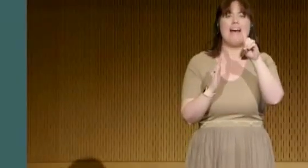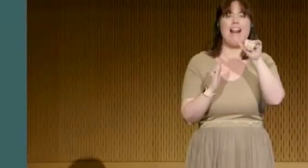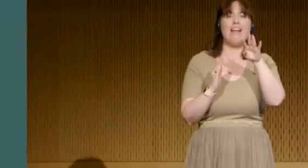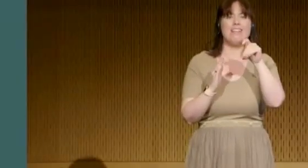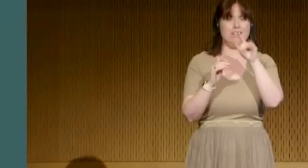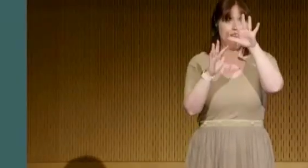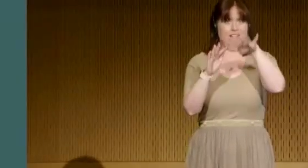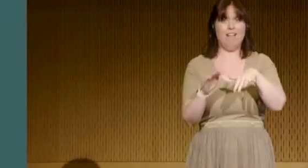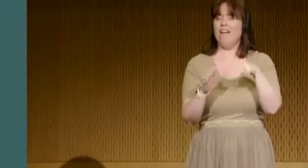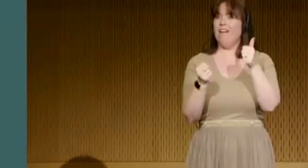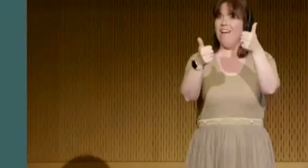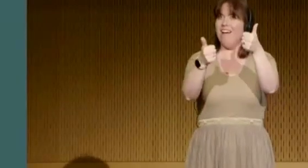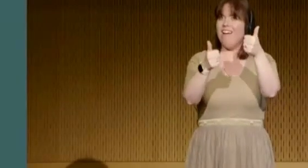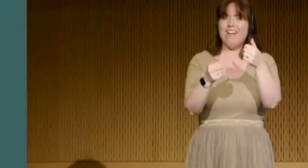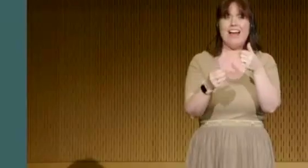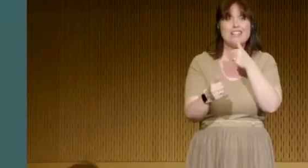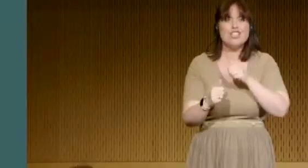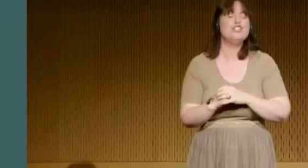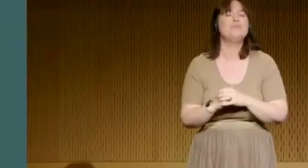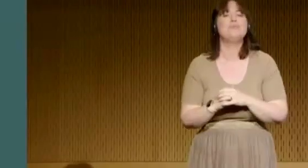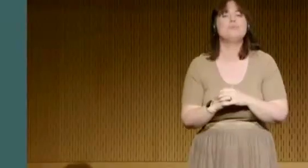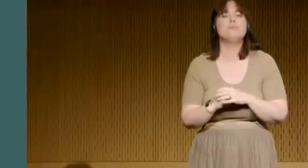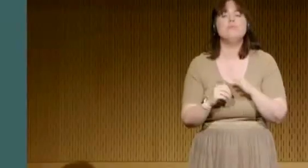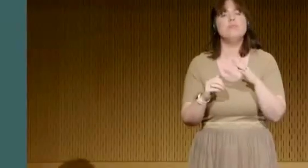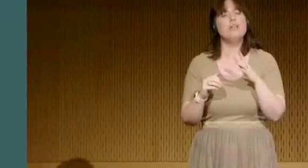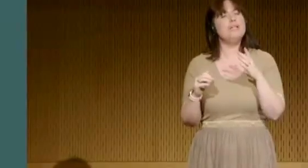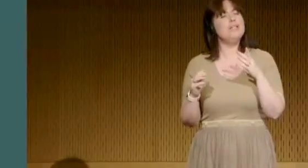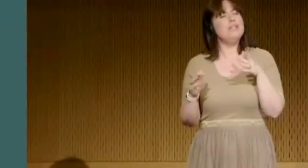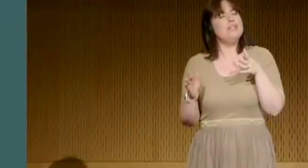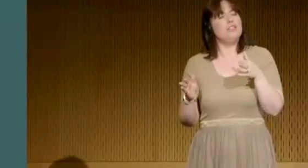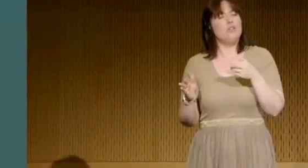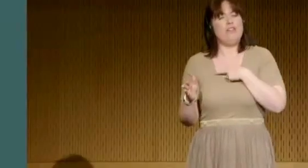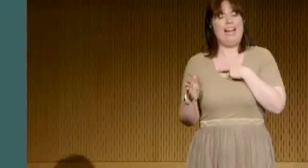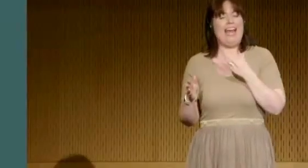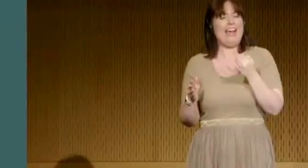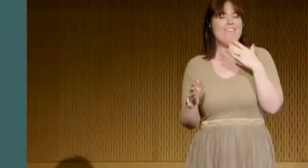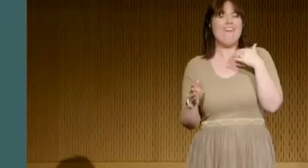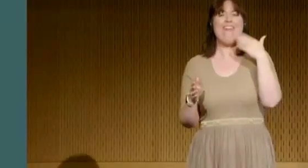it's more, I suppose, engaging students that idea of if they're familiar with the content,